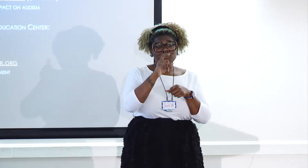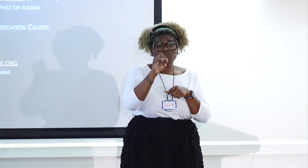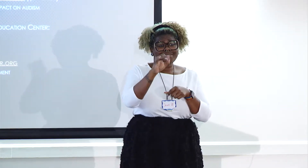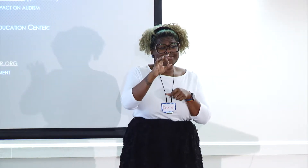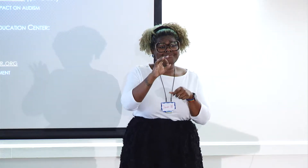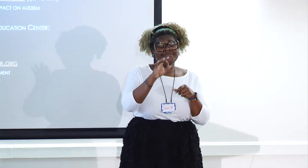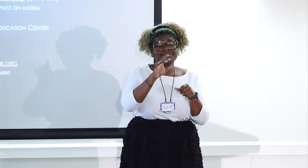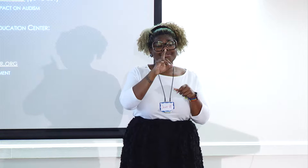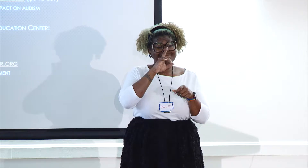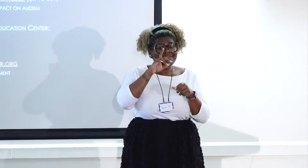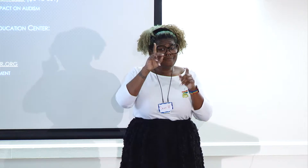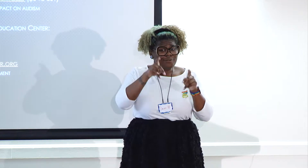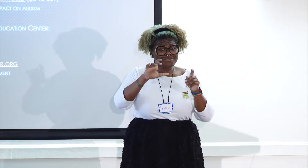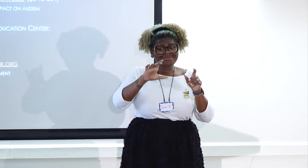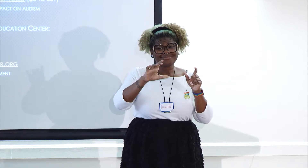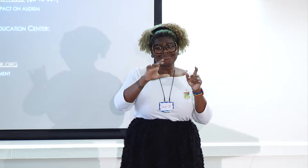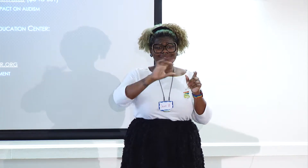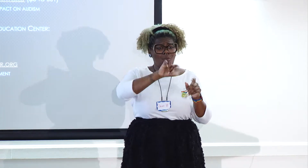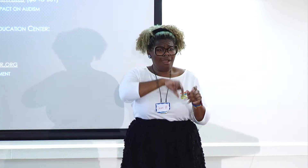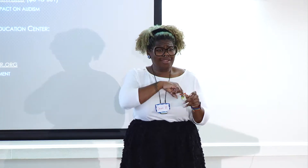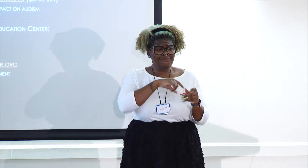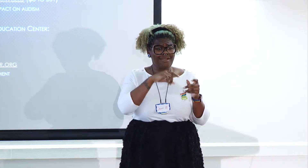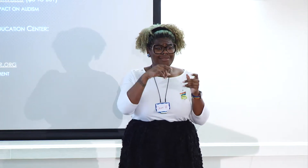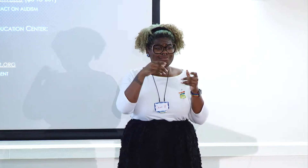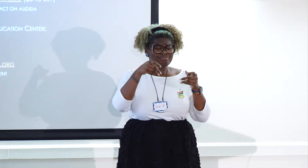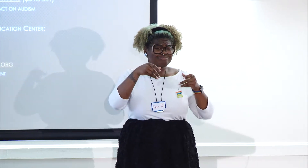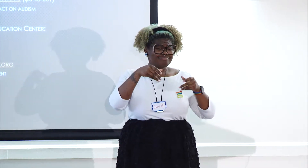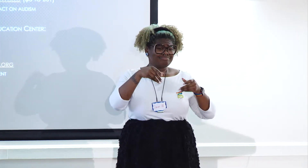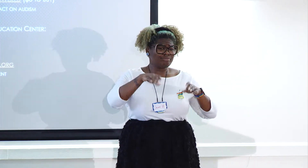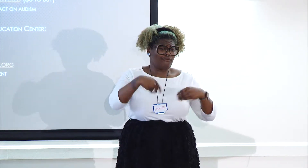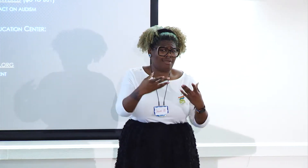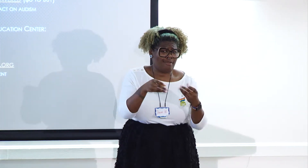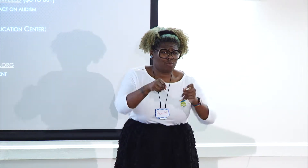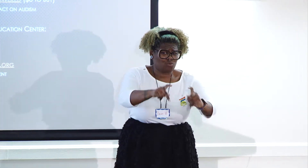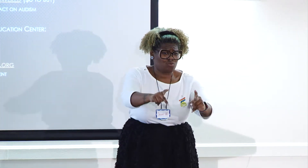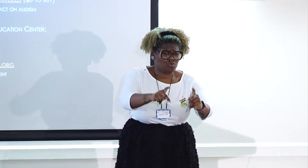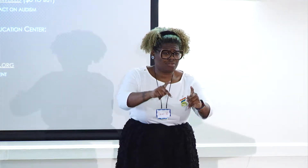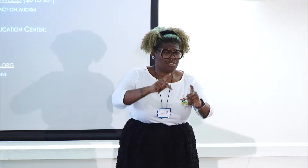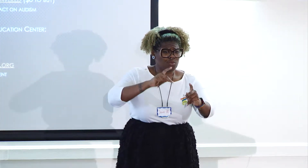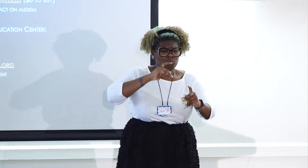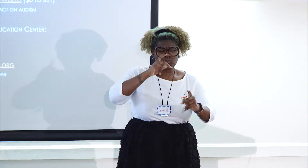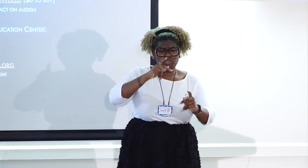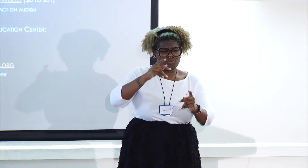if you're an employer, if you're a deaf person, if you happen